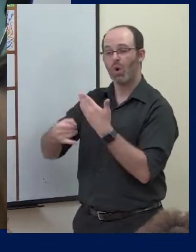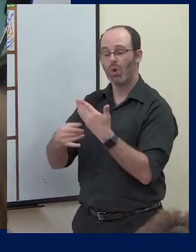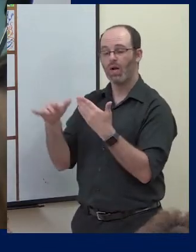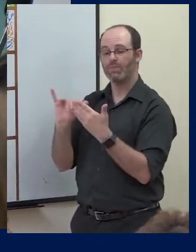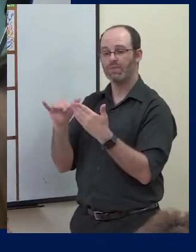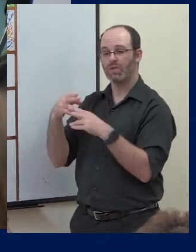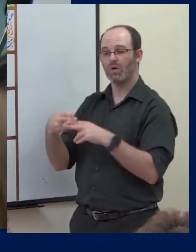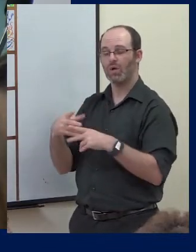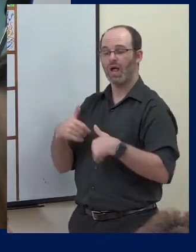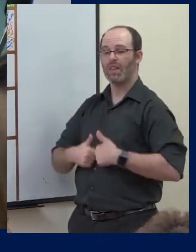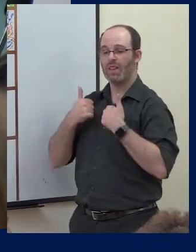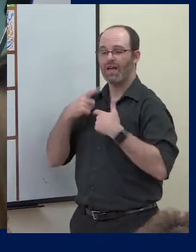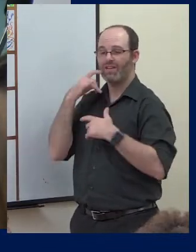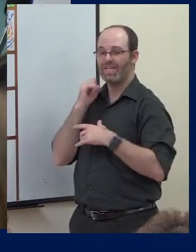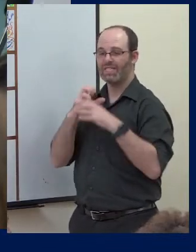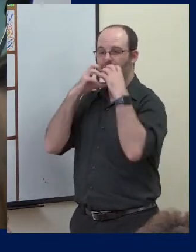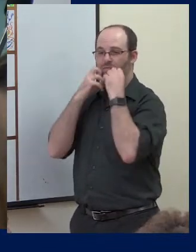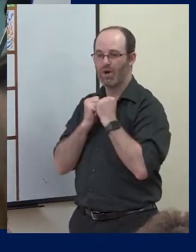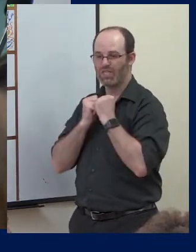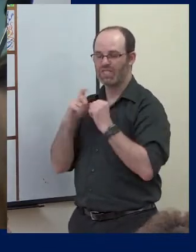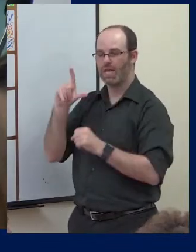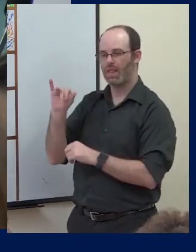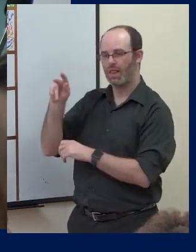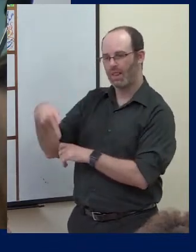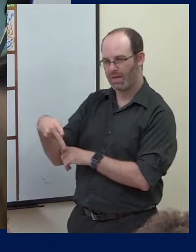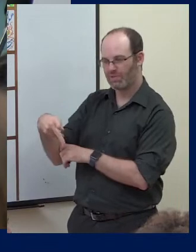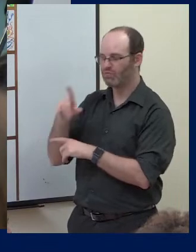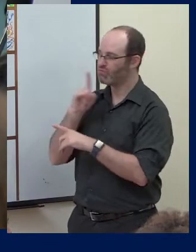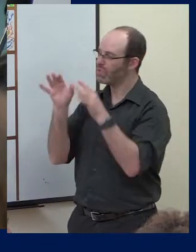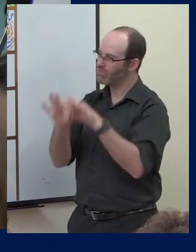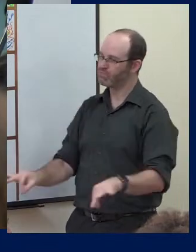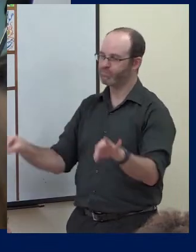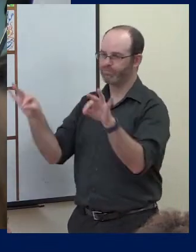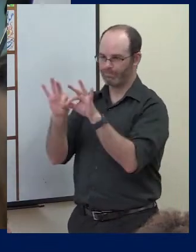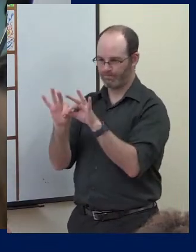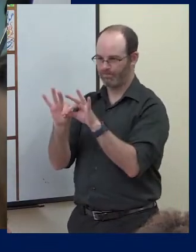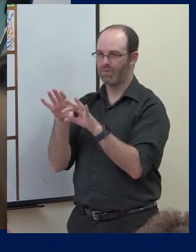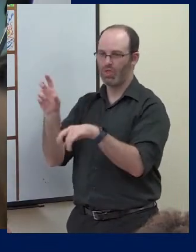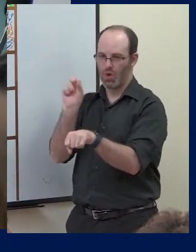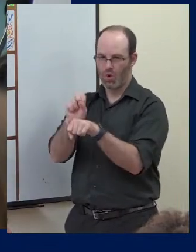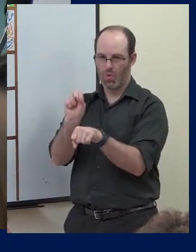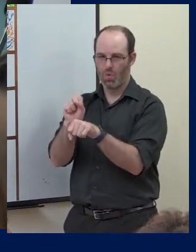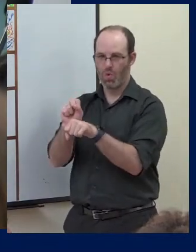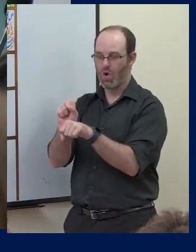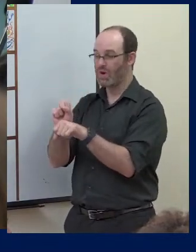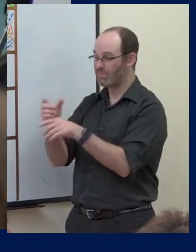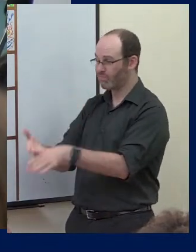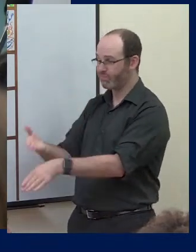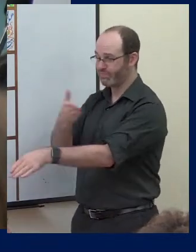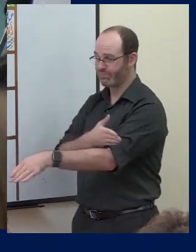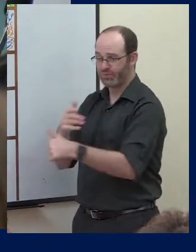are so vital. The work changes and save lives across New York.